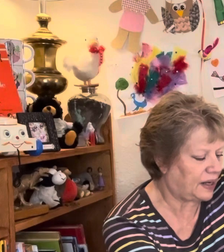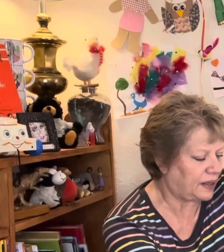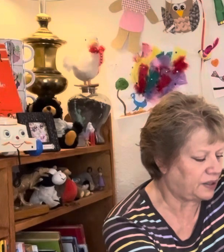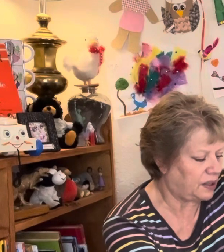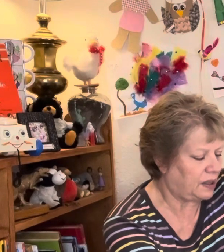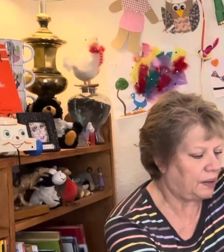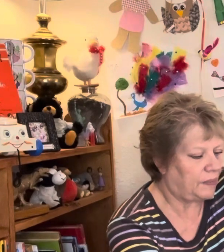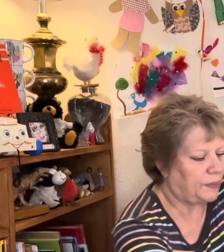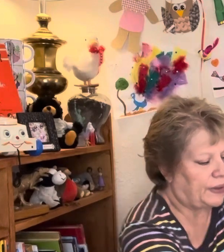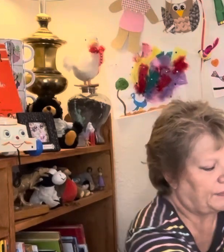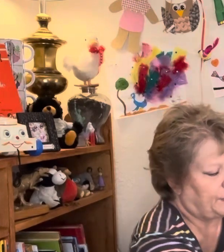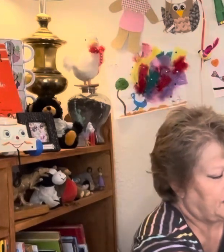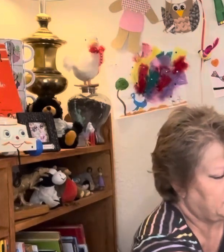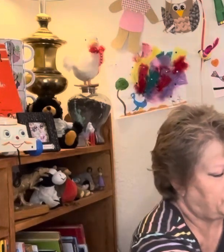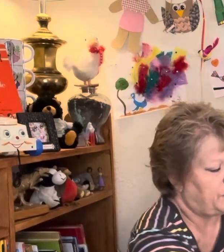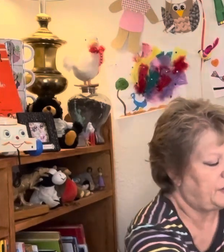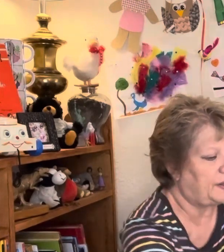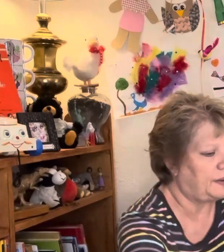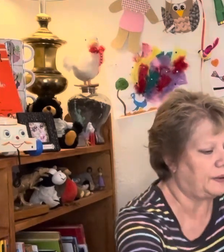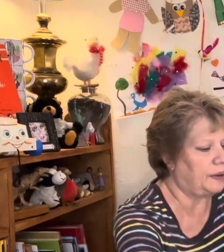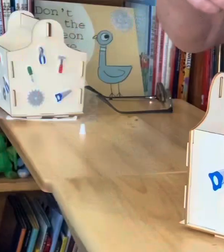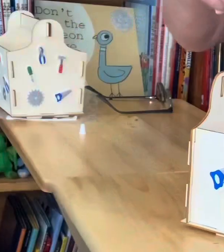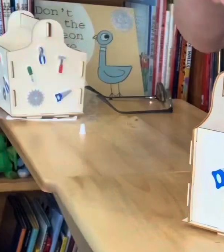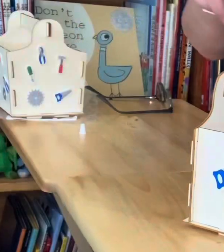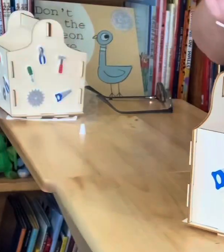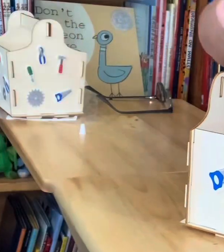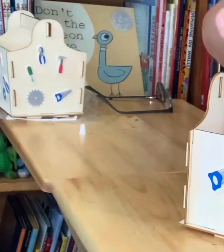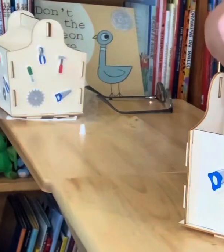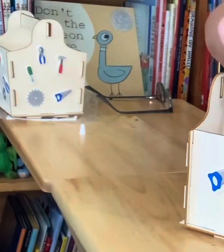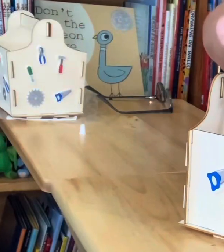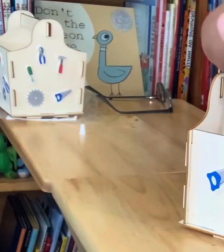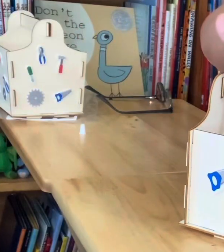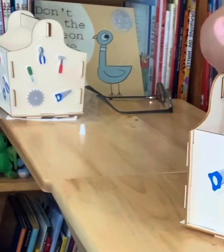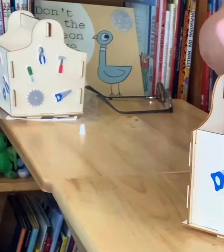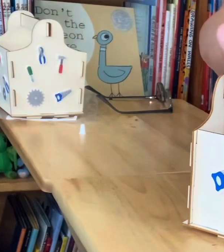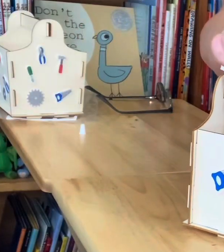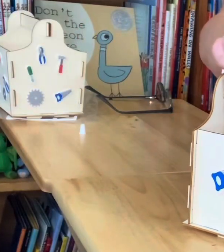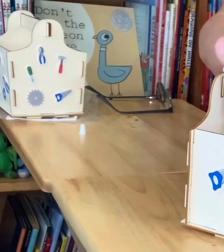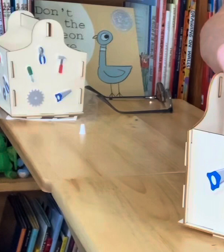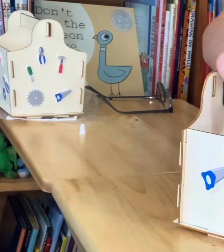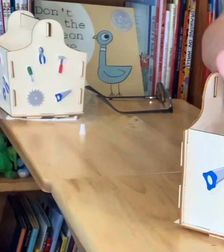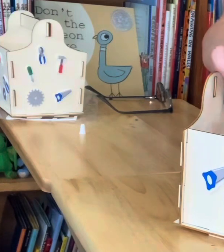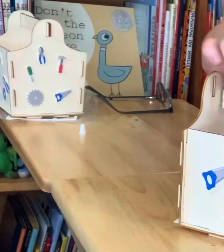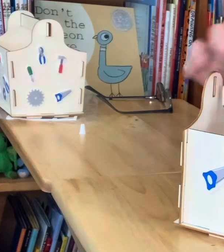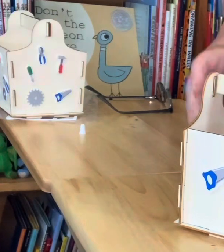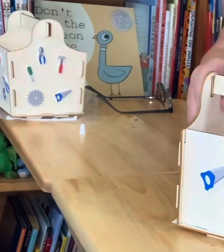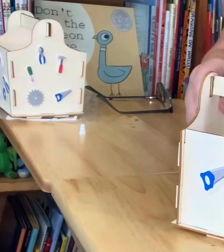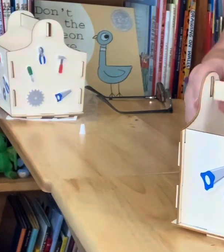Well, we need to put in the handle. BUSTER: Oh! Just slide it on in. BARB: We need to put in the handle before it